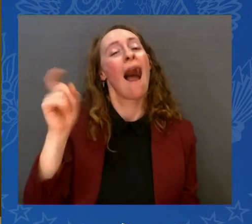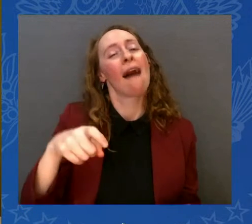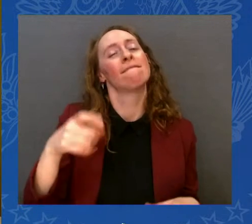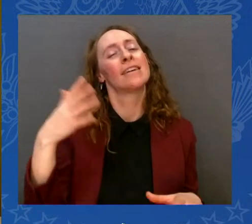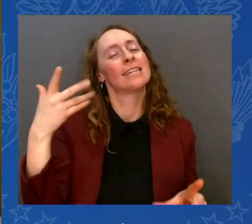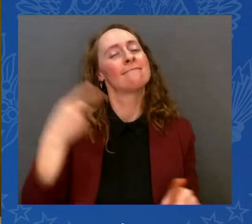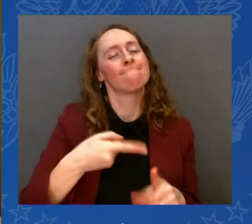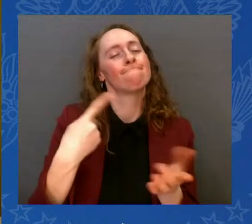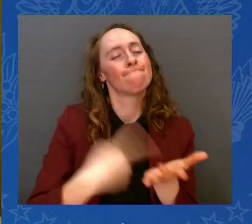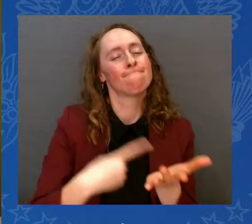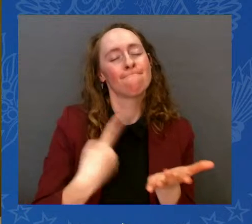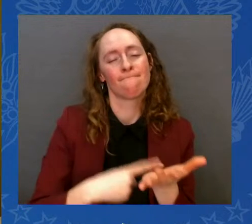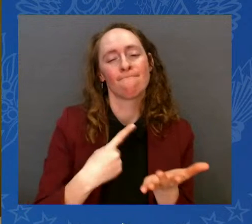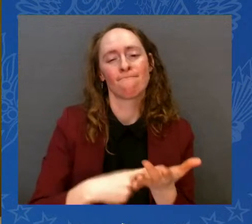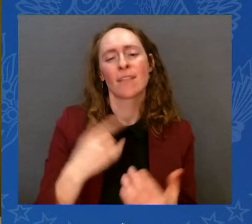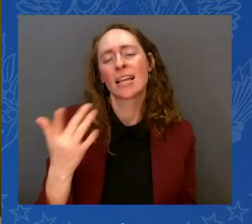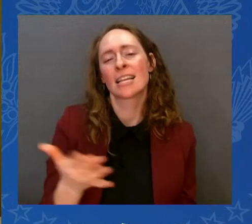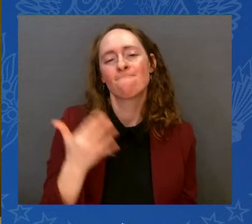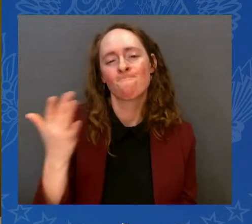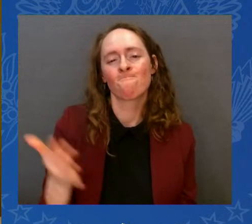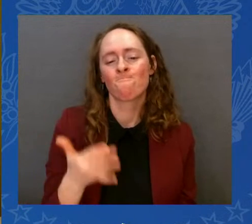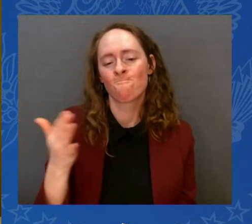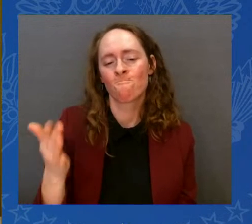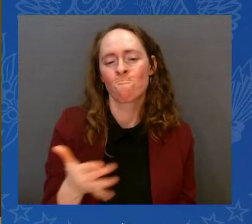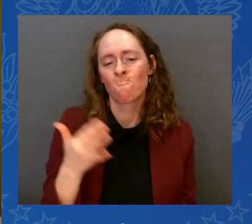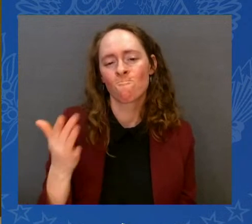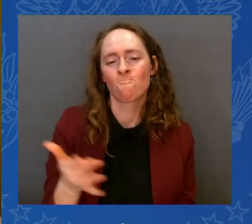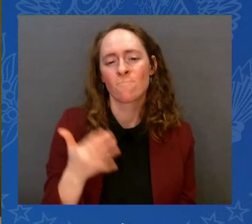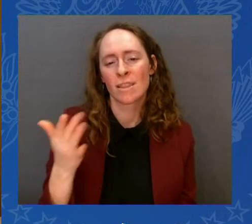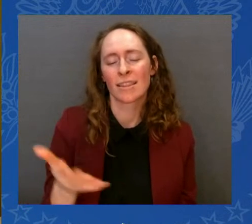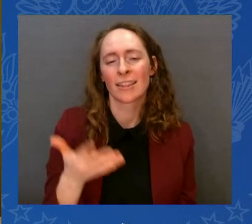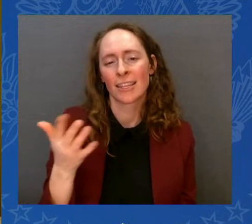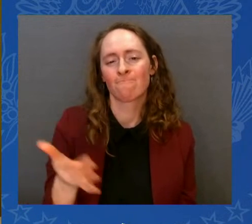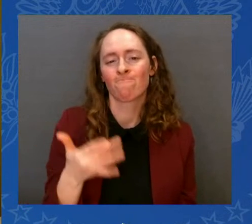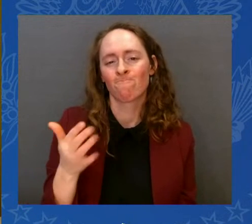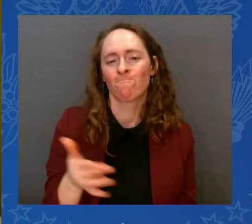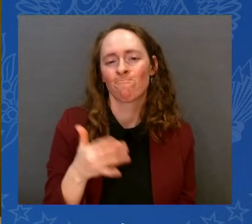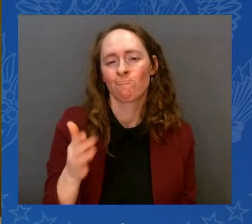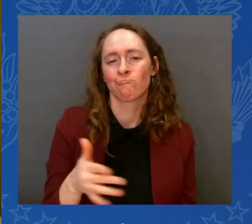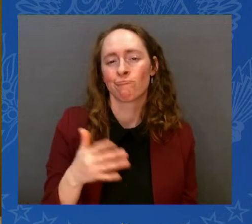it sounds like there is some discussion to take defense spending off the table,